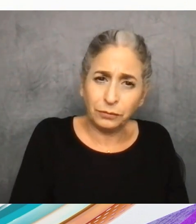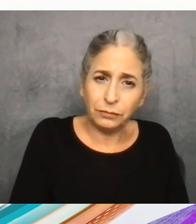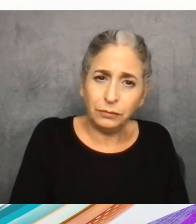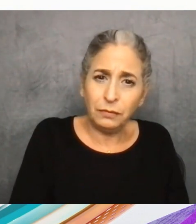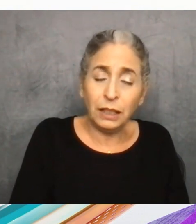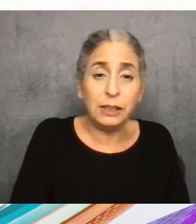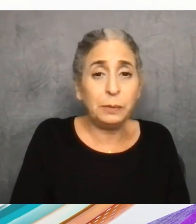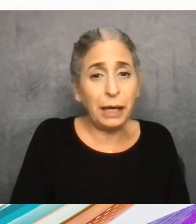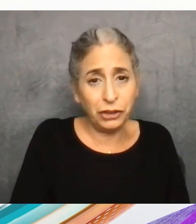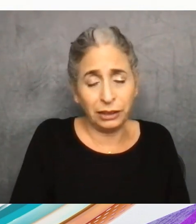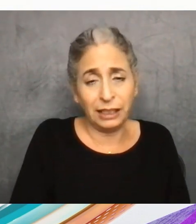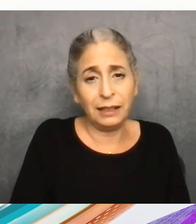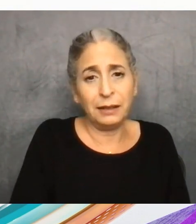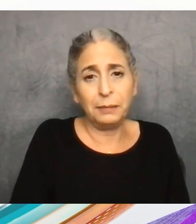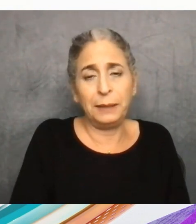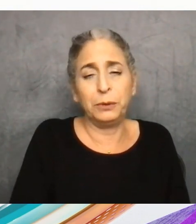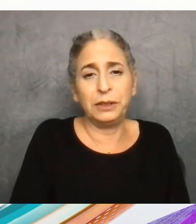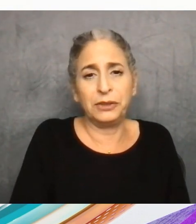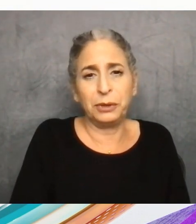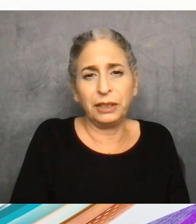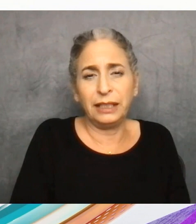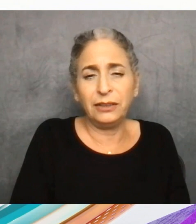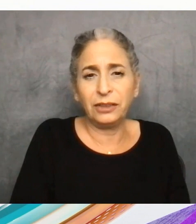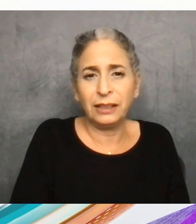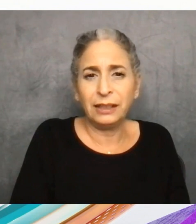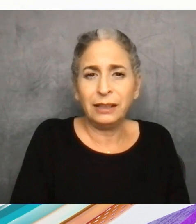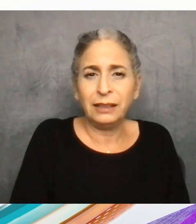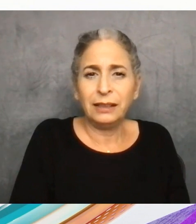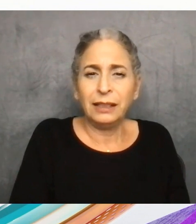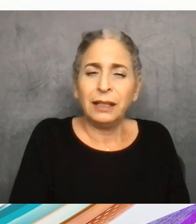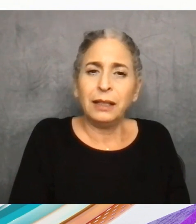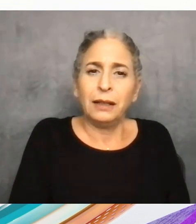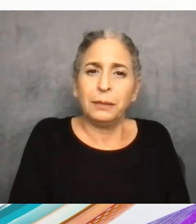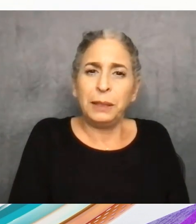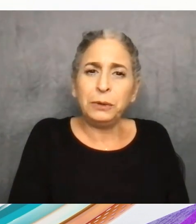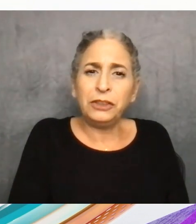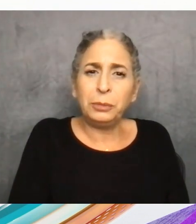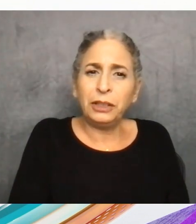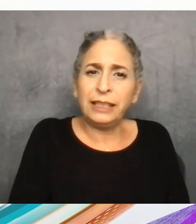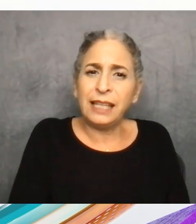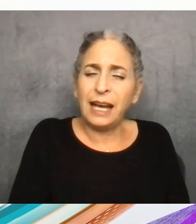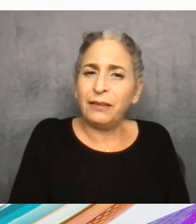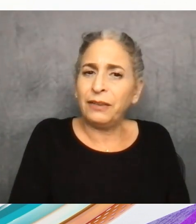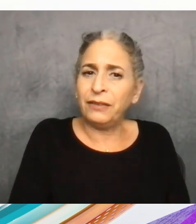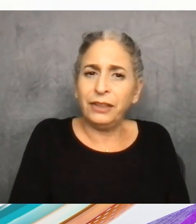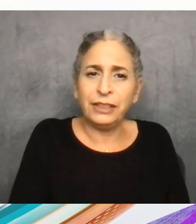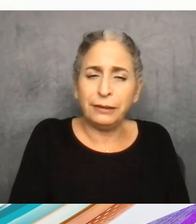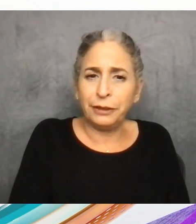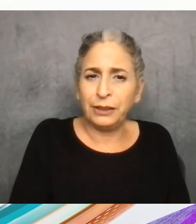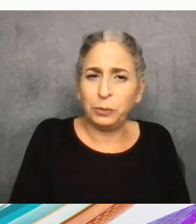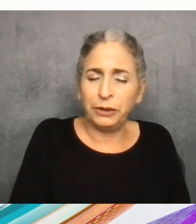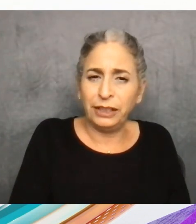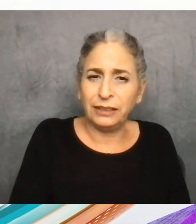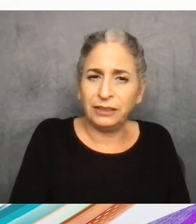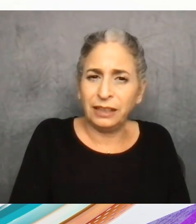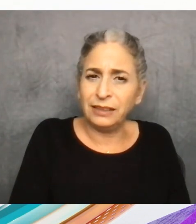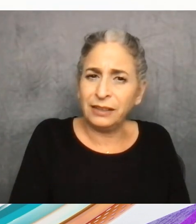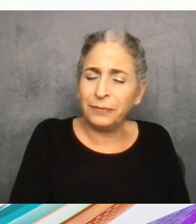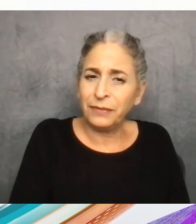especially people with disabilities. People with disabilities have very different experiences.